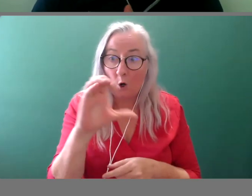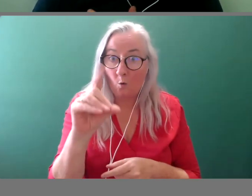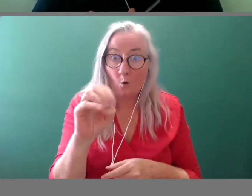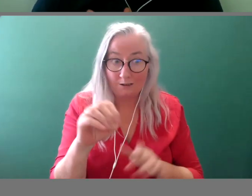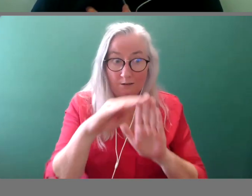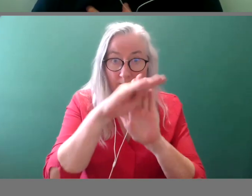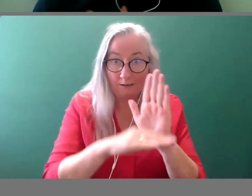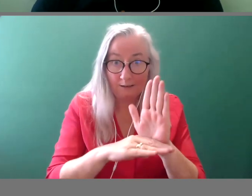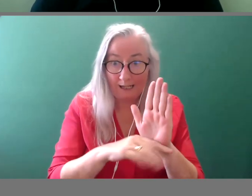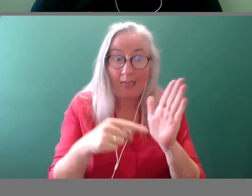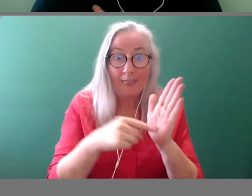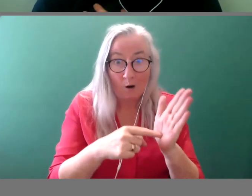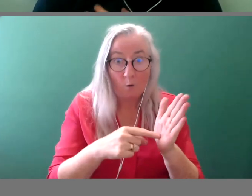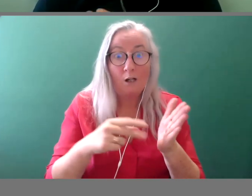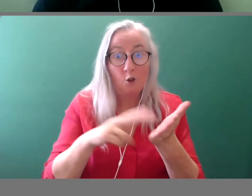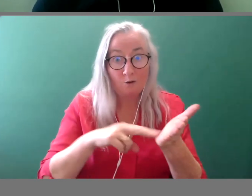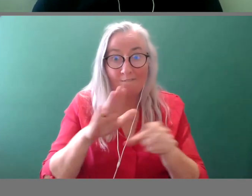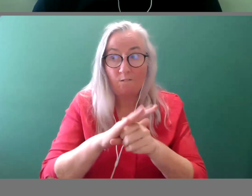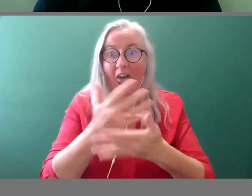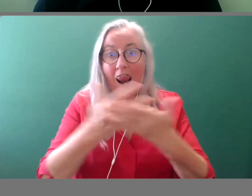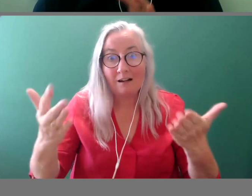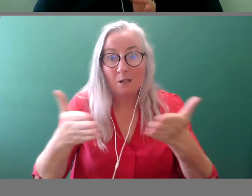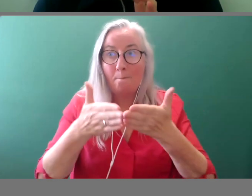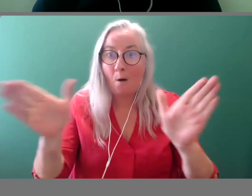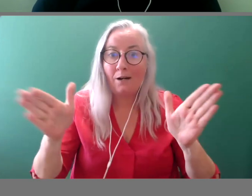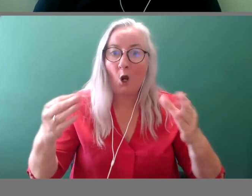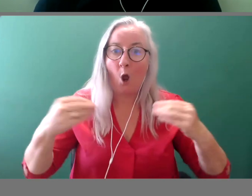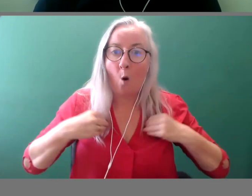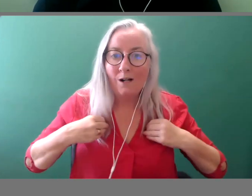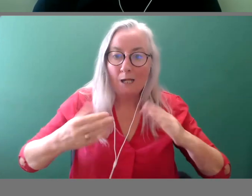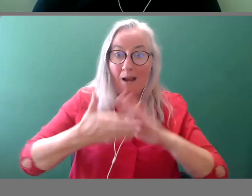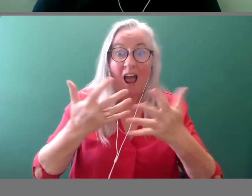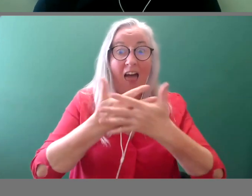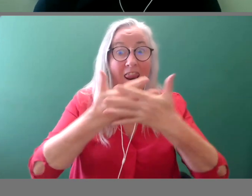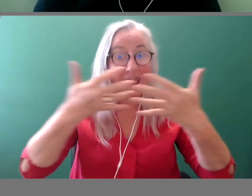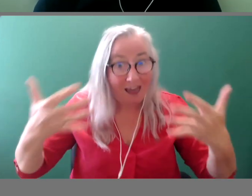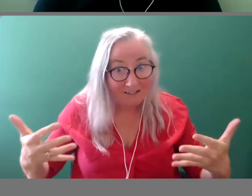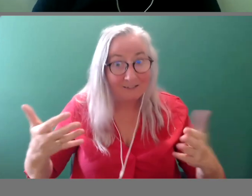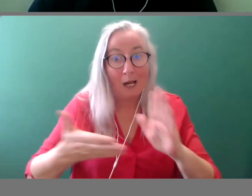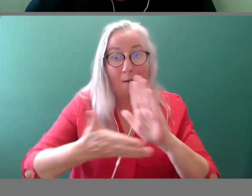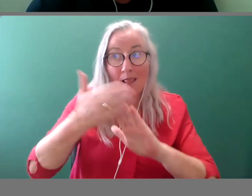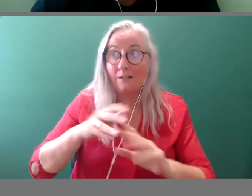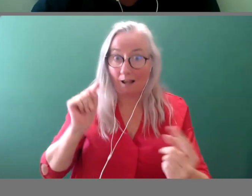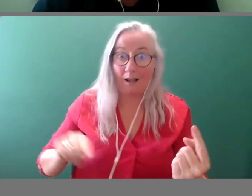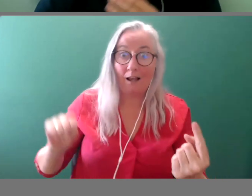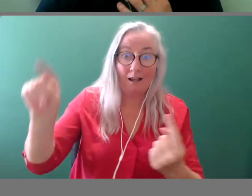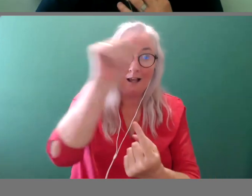to a lot of publicly owned buildings but a lot of buildings throughout the country and will have,